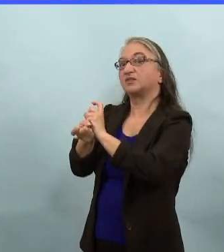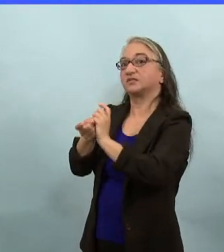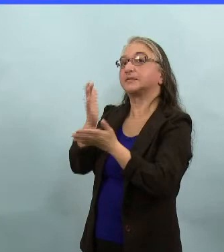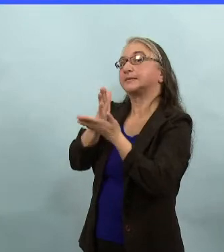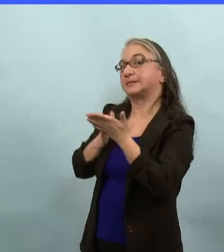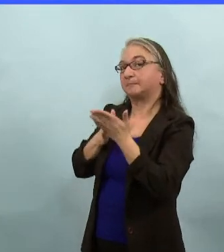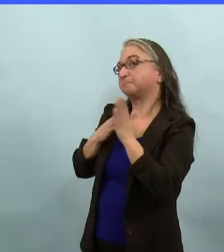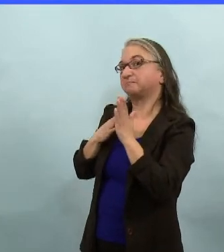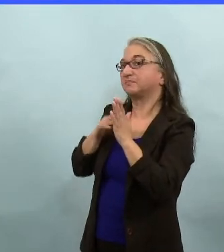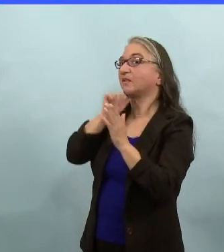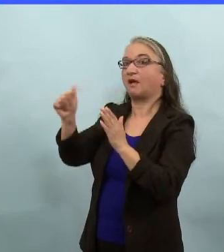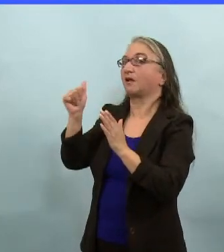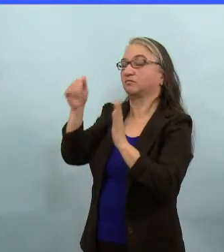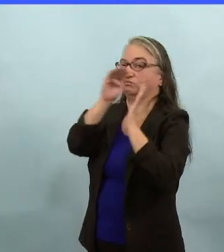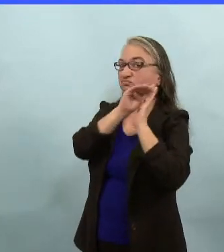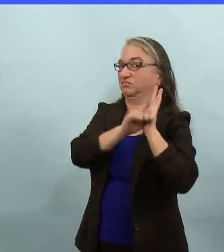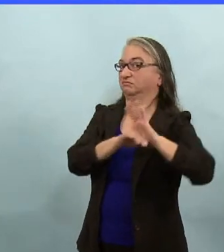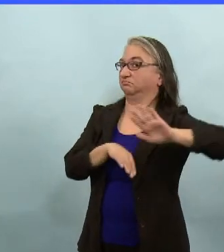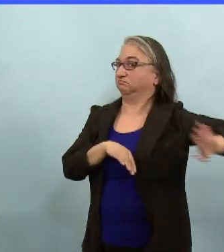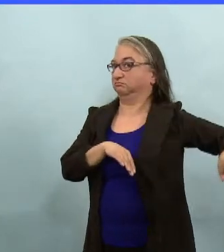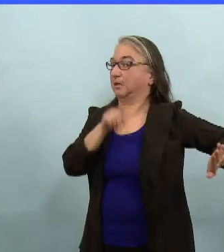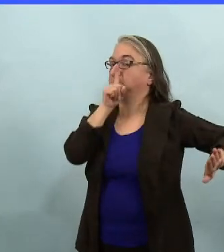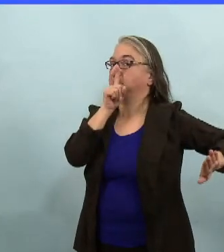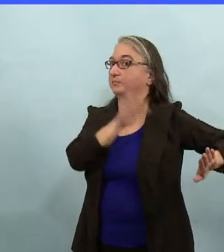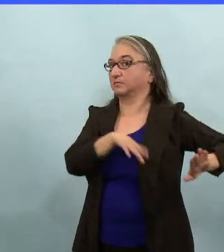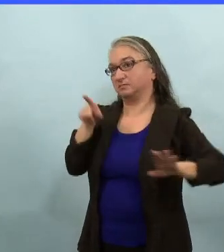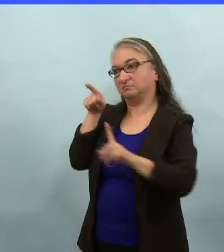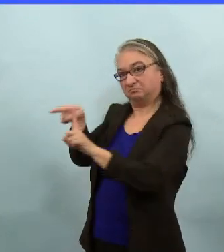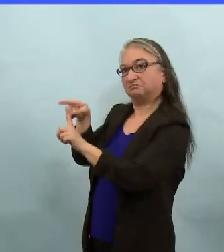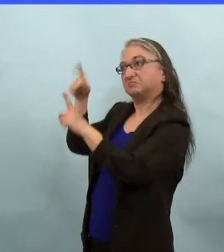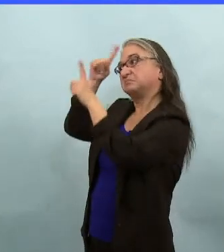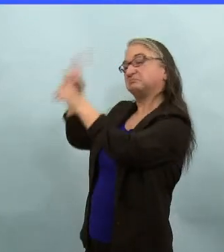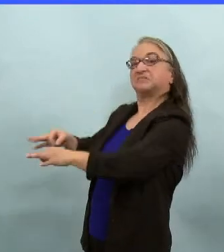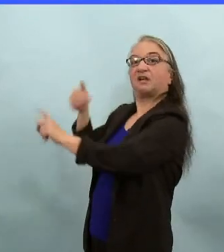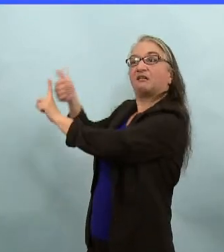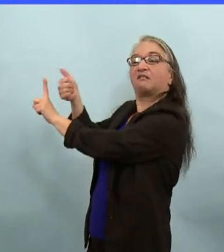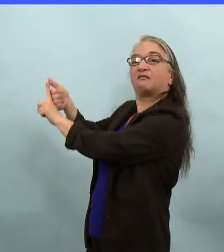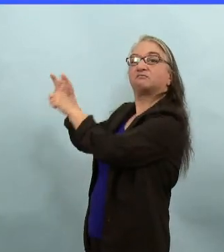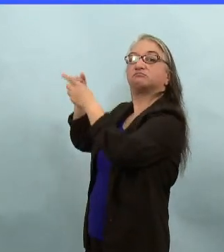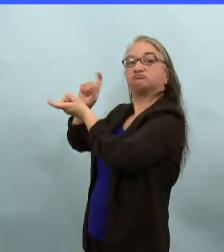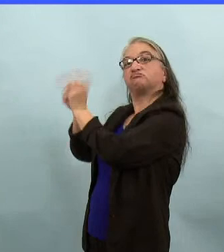signs on the door where they're limiting the number of individuals that can come in to the